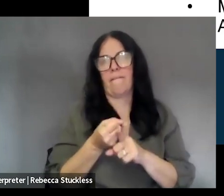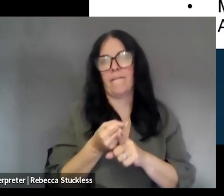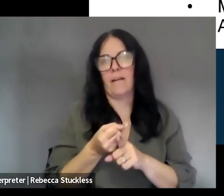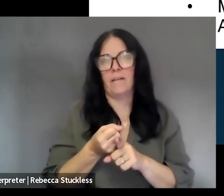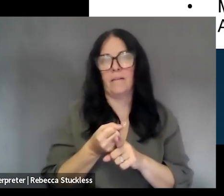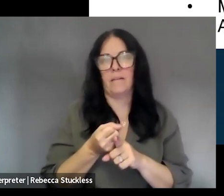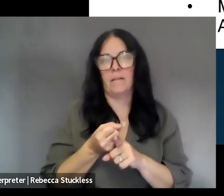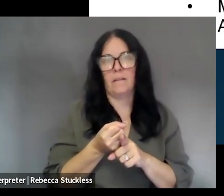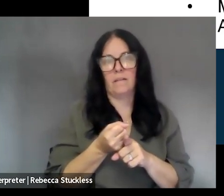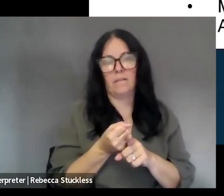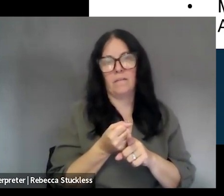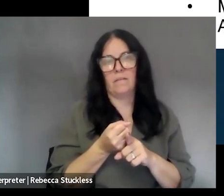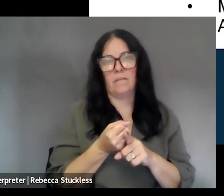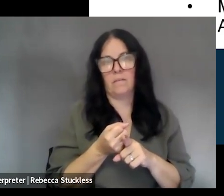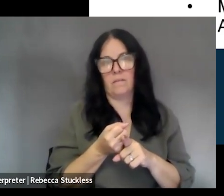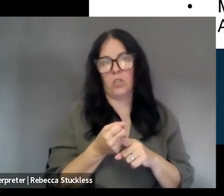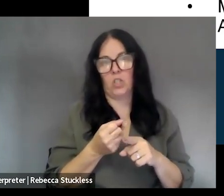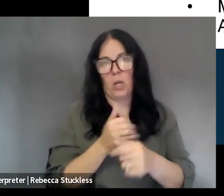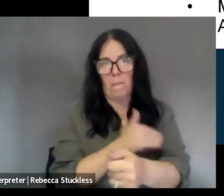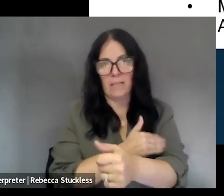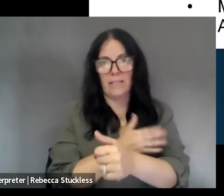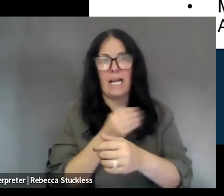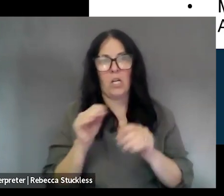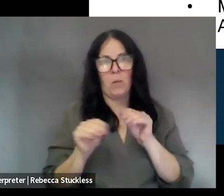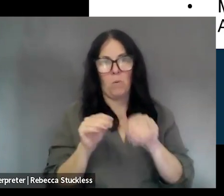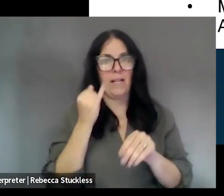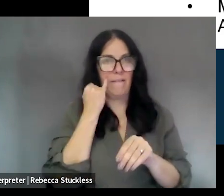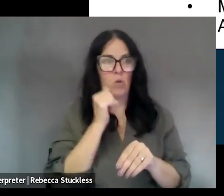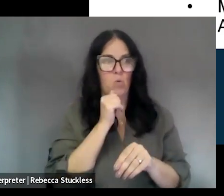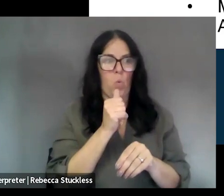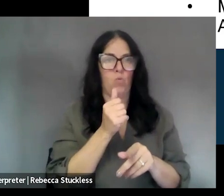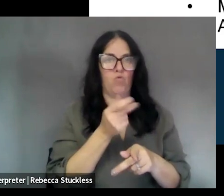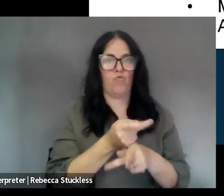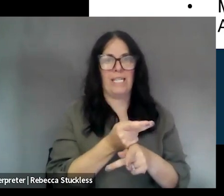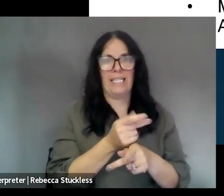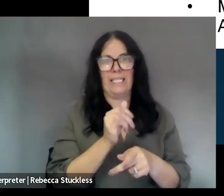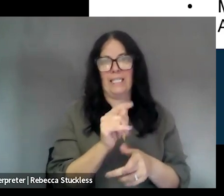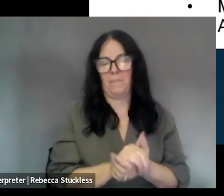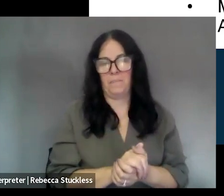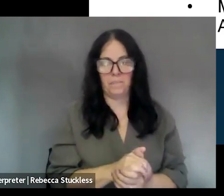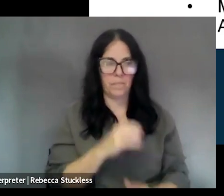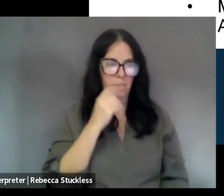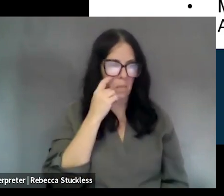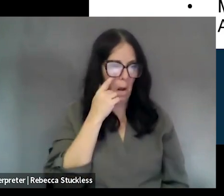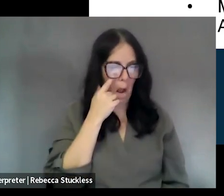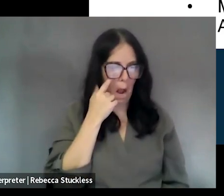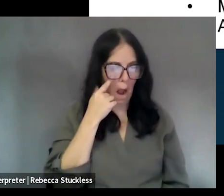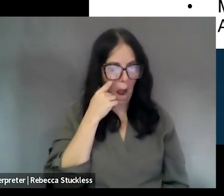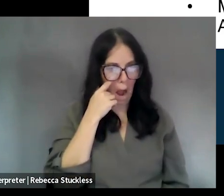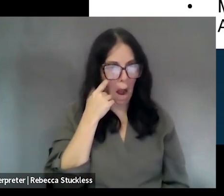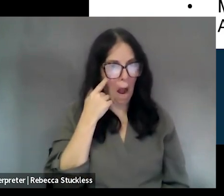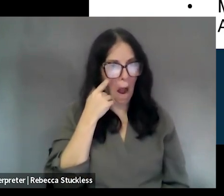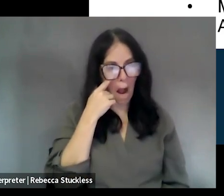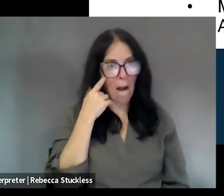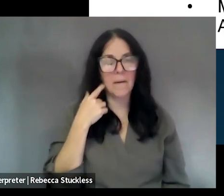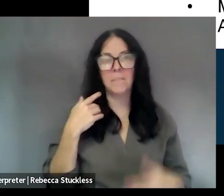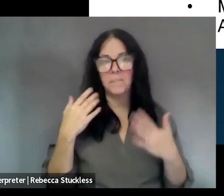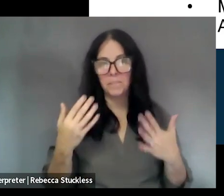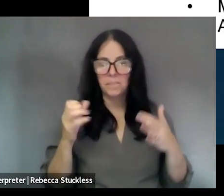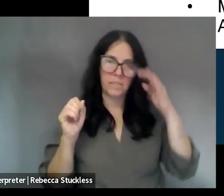your muscles and eventually your mobility if it's not treated in a timely basis. I